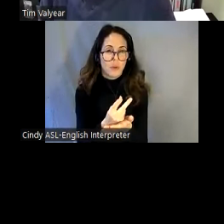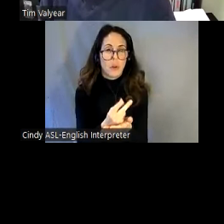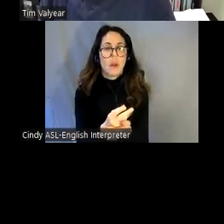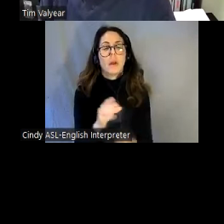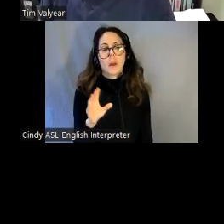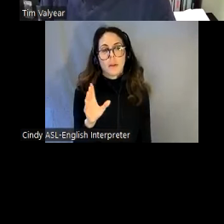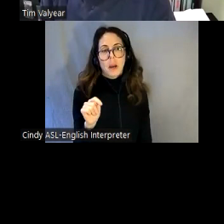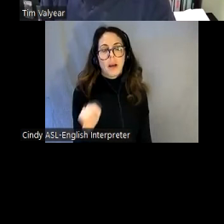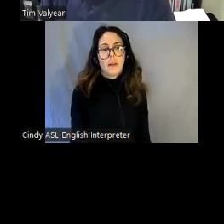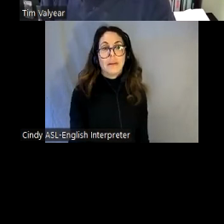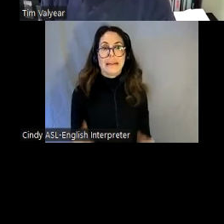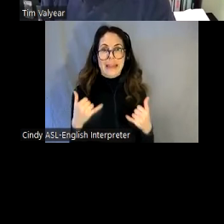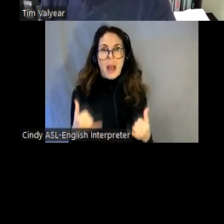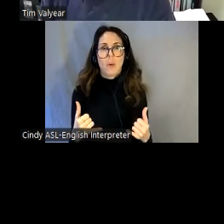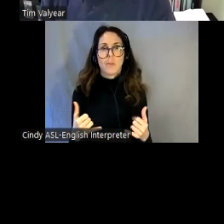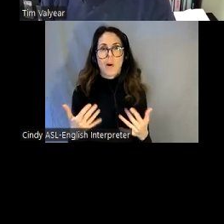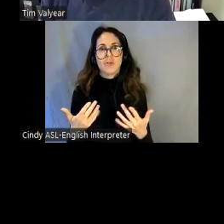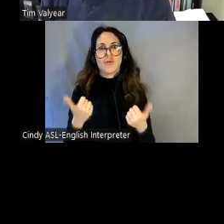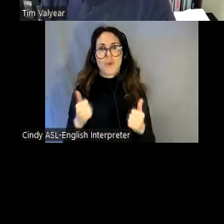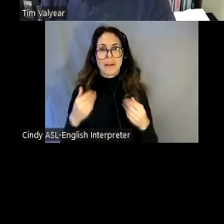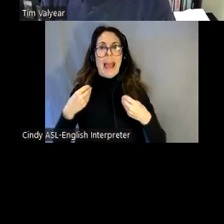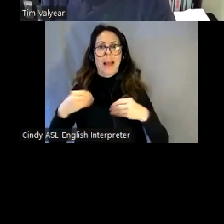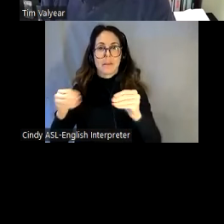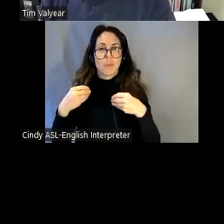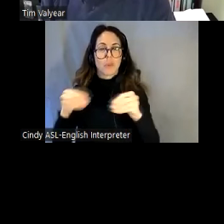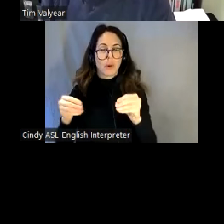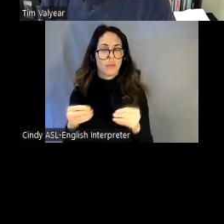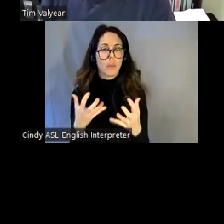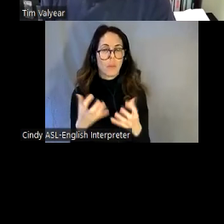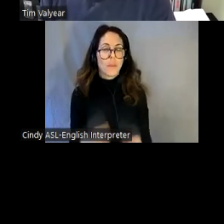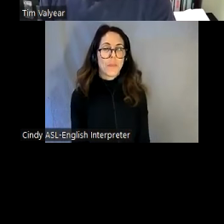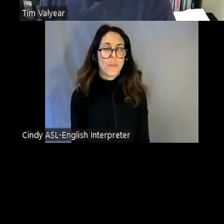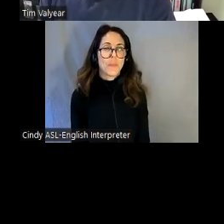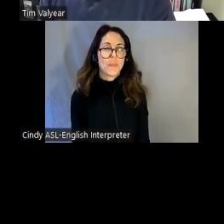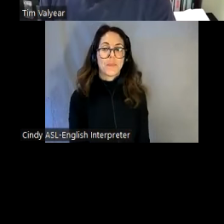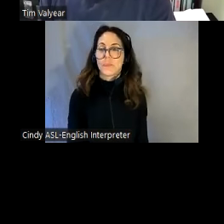approved by the World Health